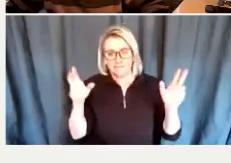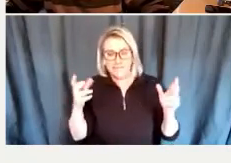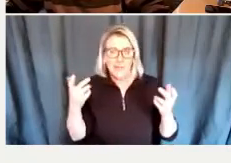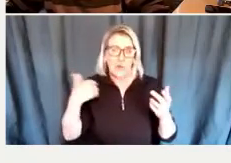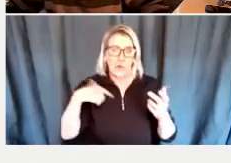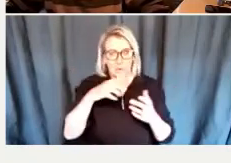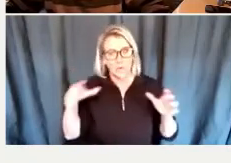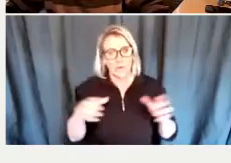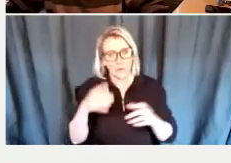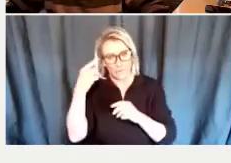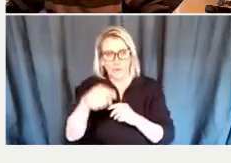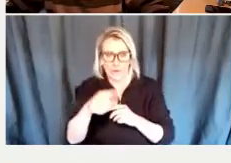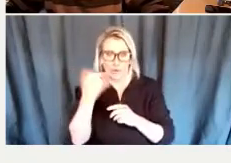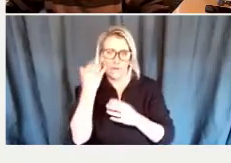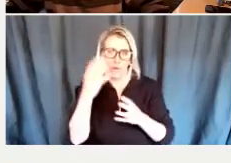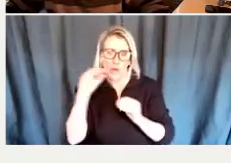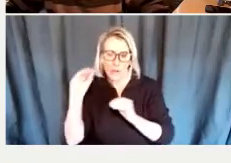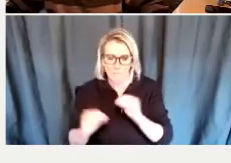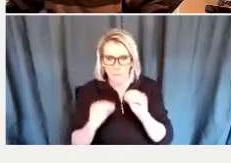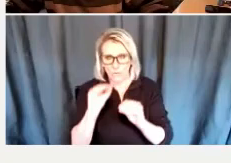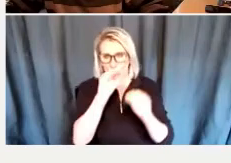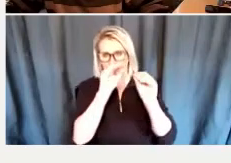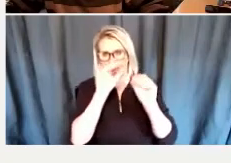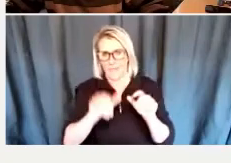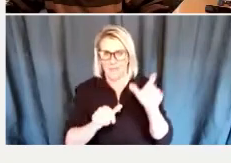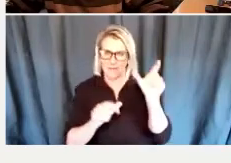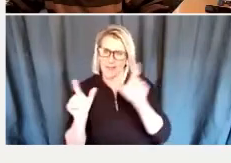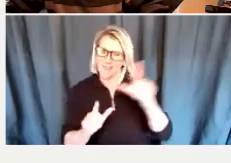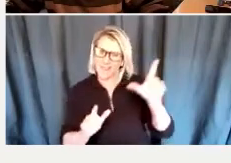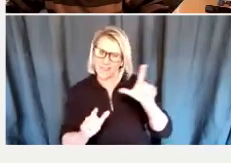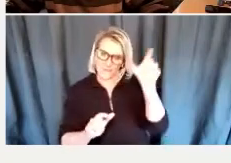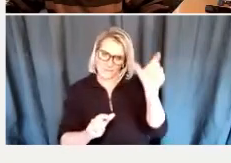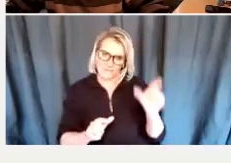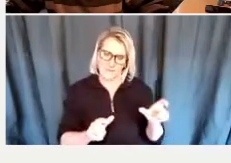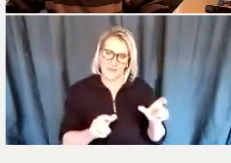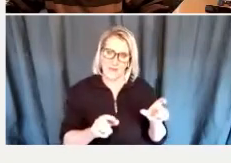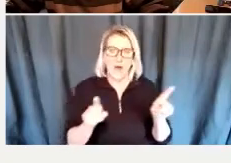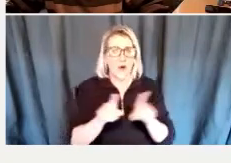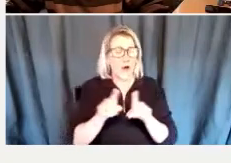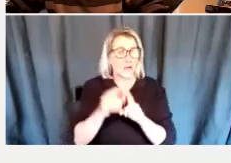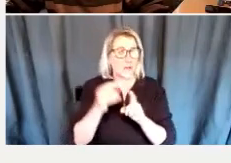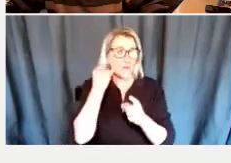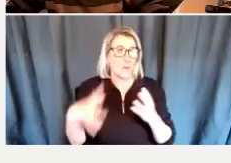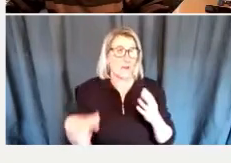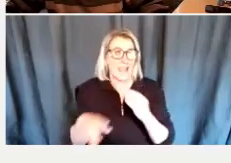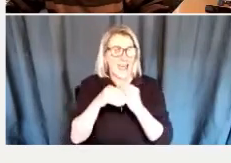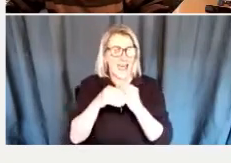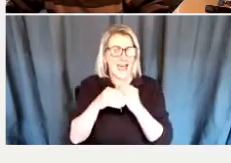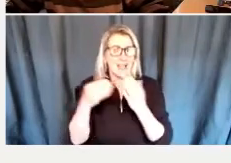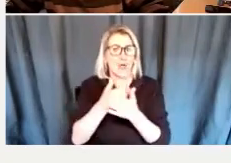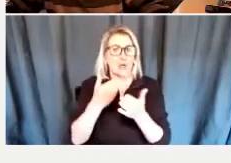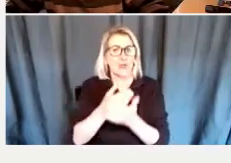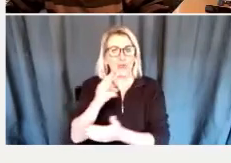14:46:47 It's the same way if you want to add a new menu in the left navigation menu,